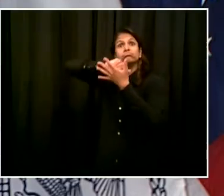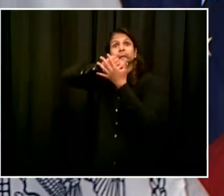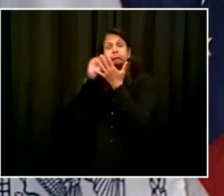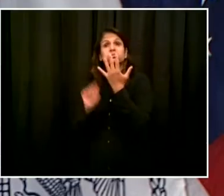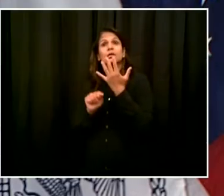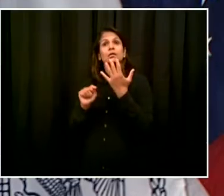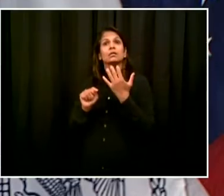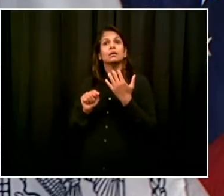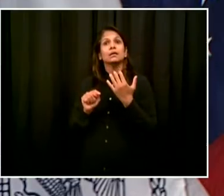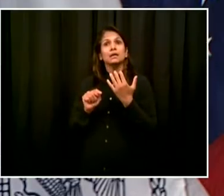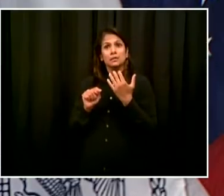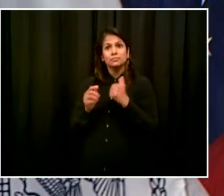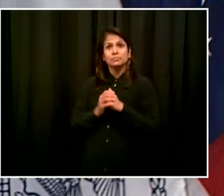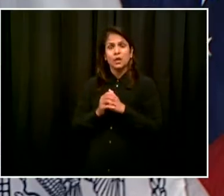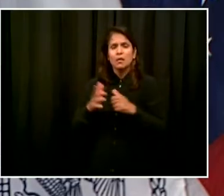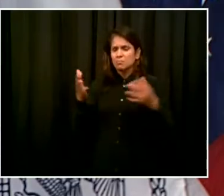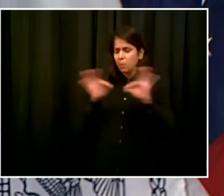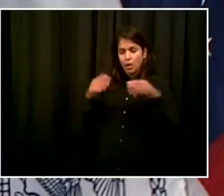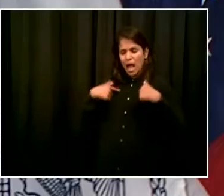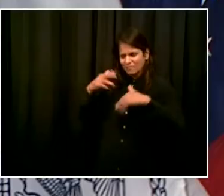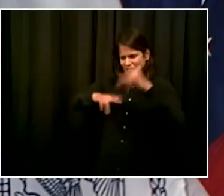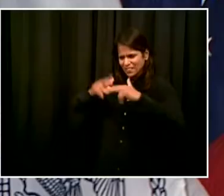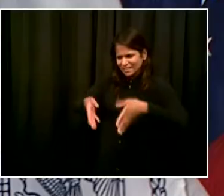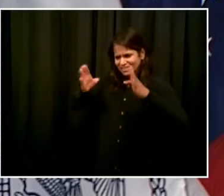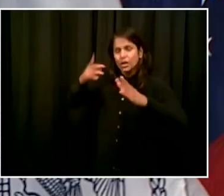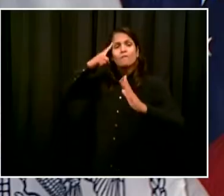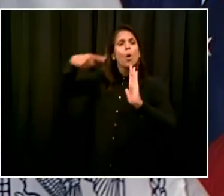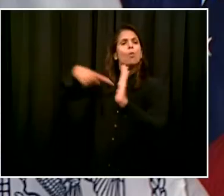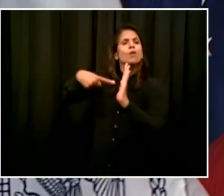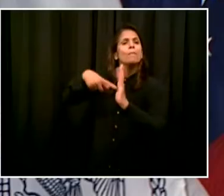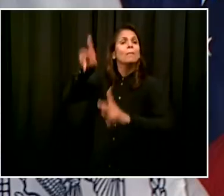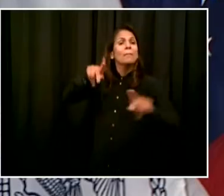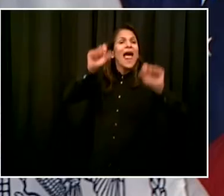TO BE REAL ABOUT OUR BUDGET AND PRIORITIES AND OUR PRIORITY WILL CONTINUE TO BE AFFORDABLE HOUSING .